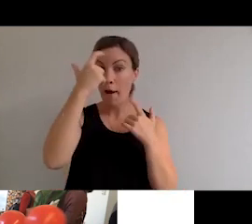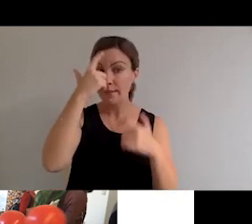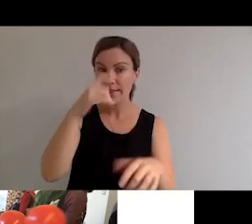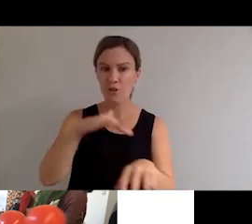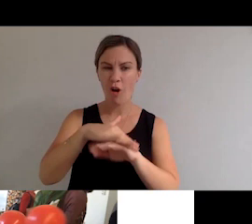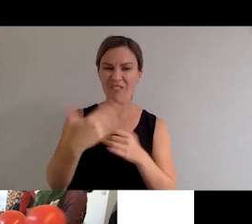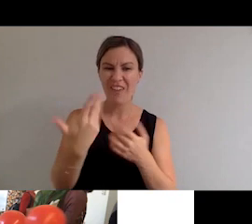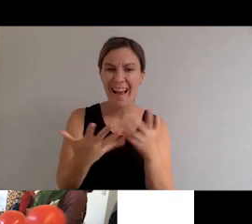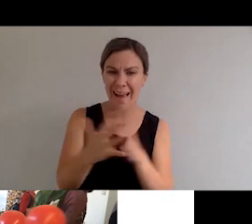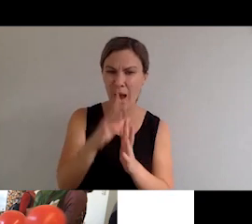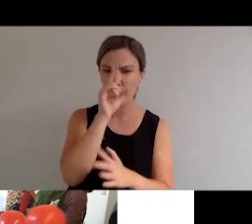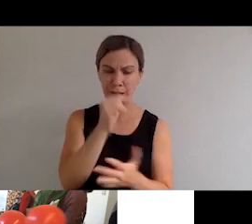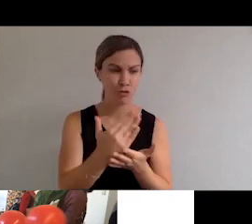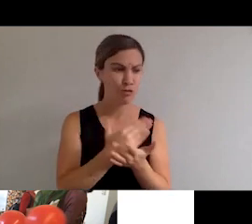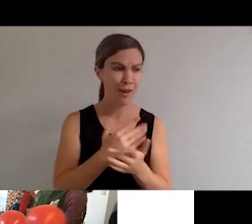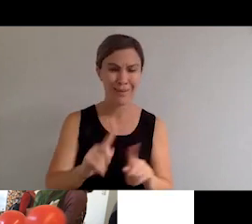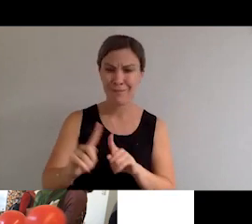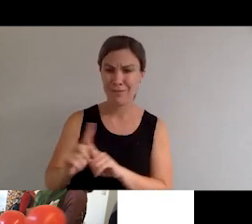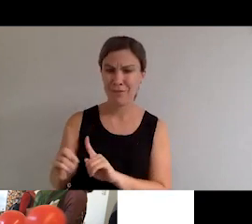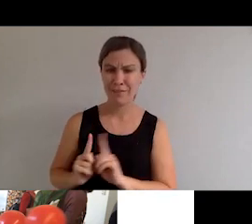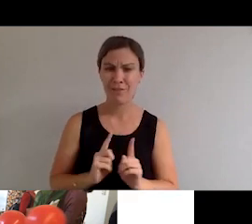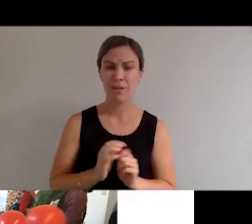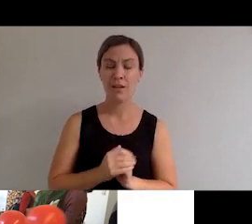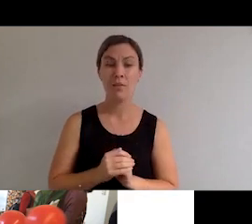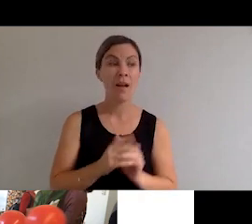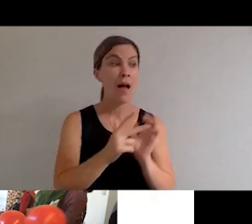other people who were sitting in more secure work places, who are